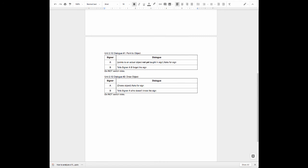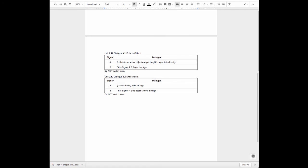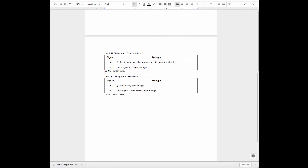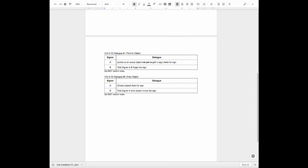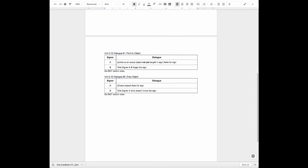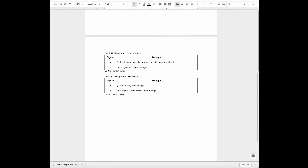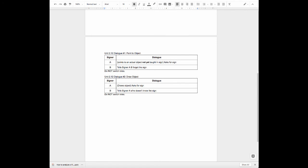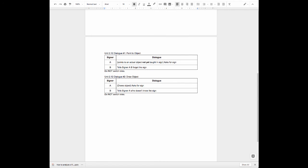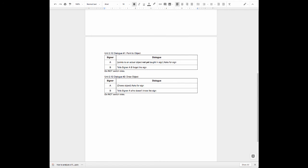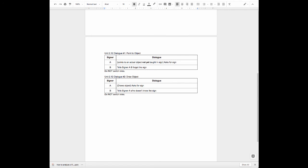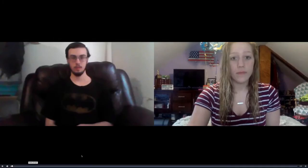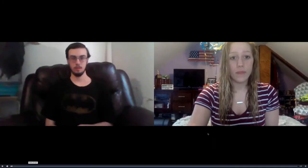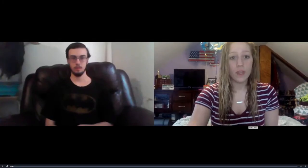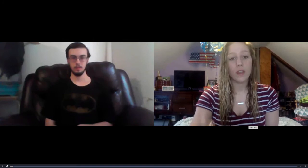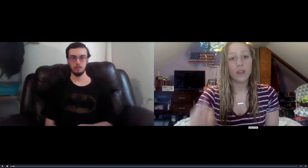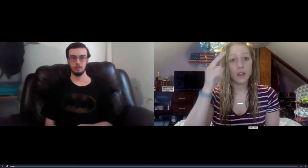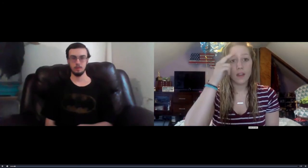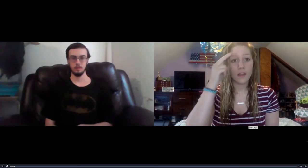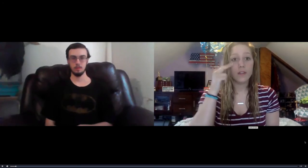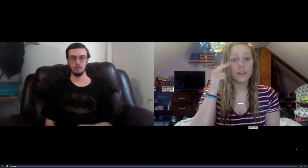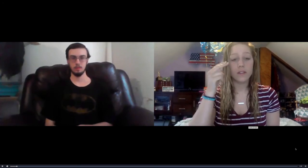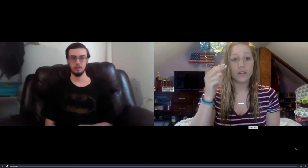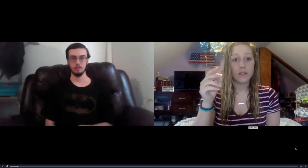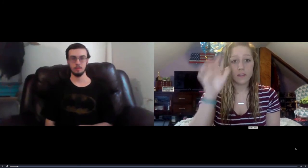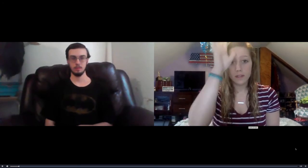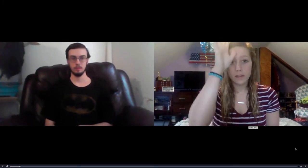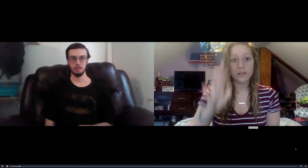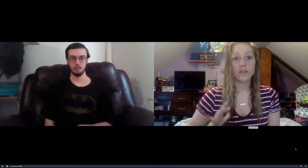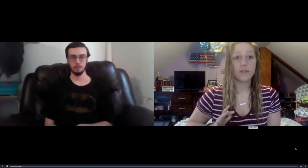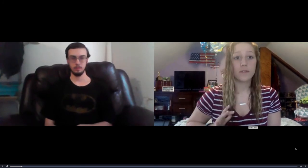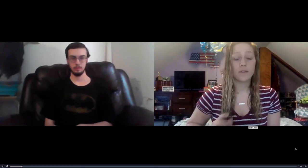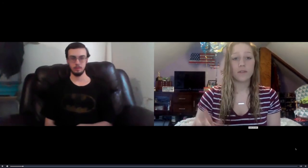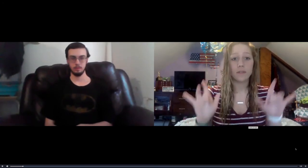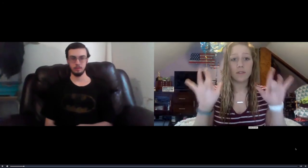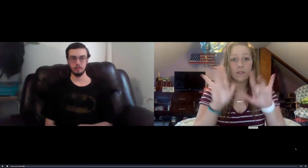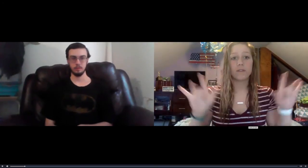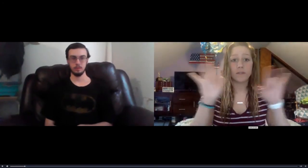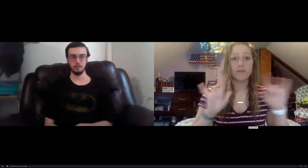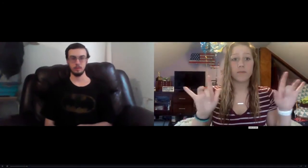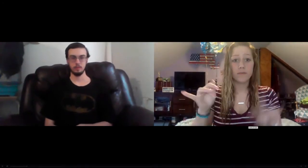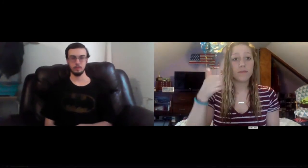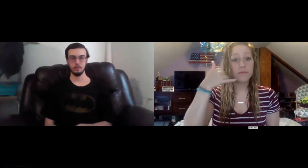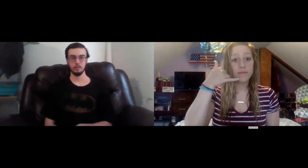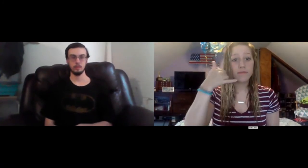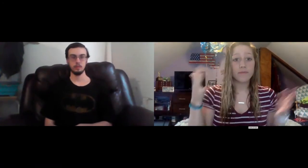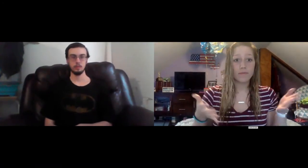Because the course is completely online, students don't have the opportunity to interact, so